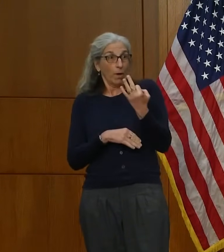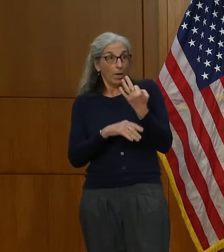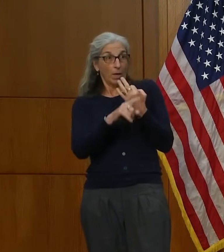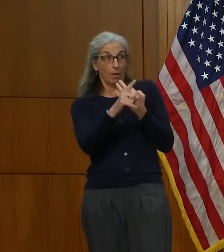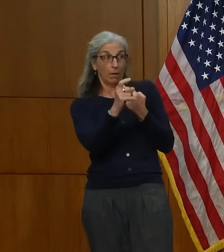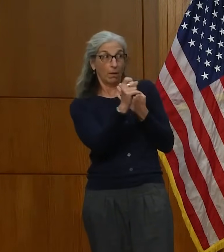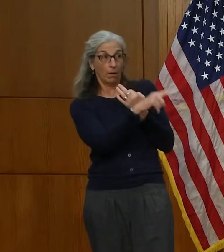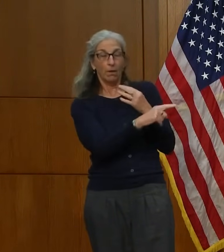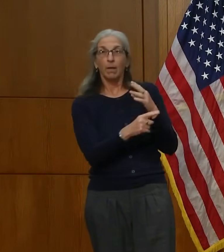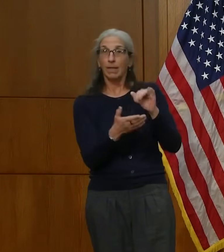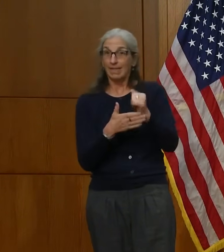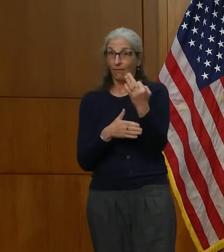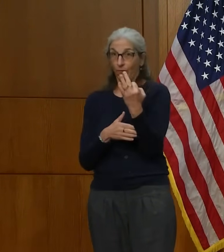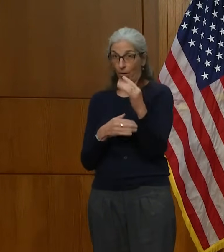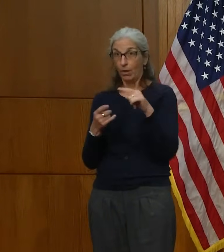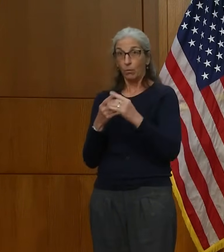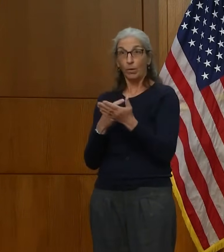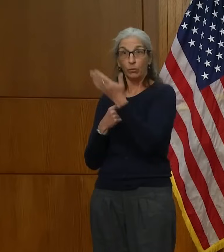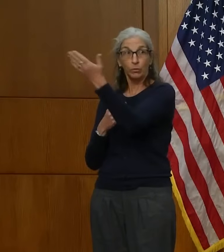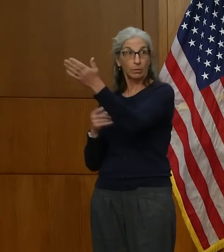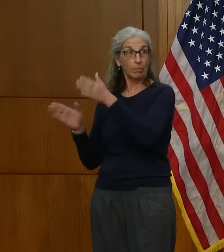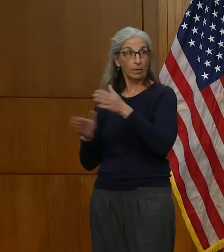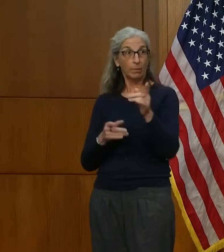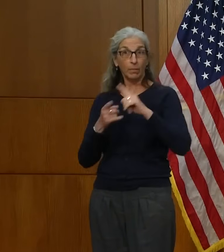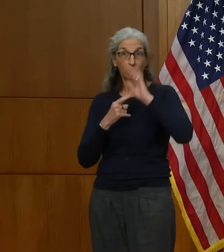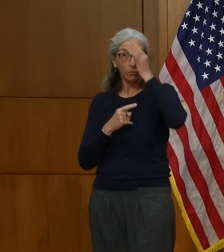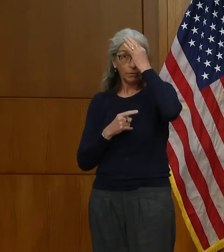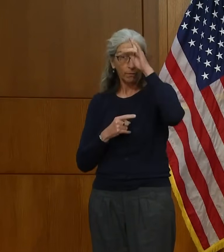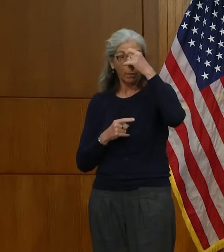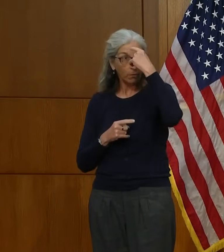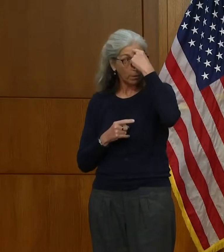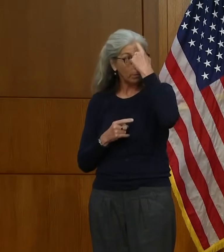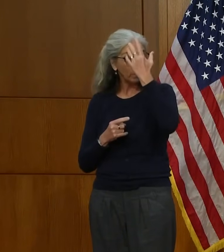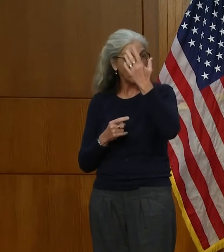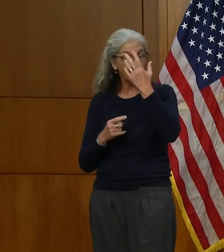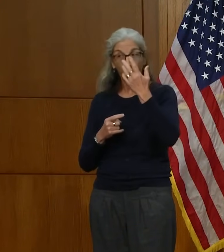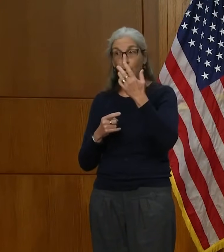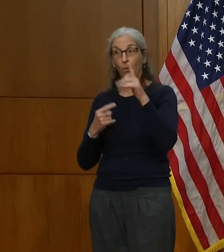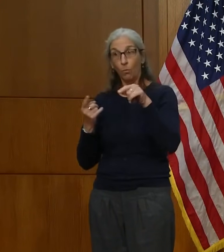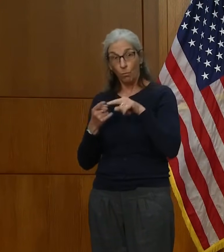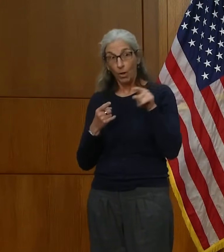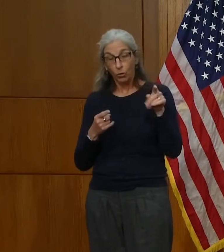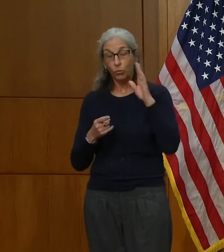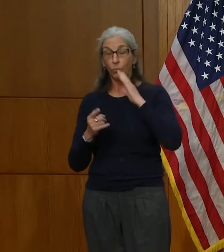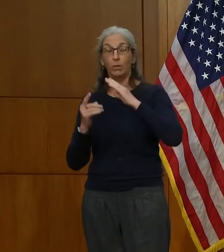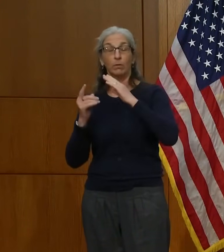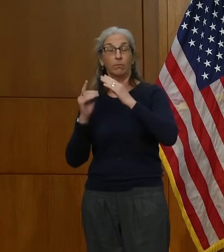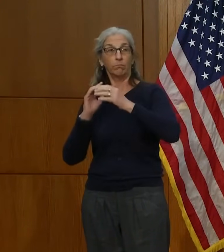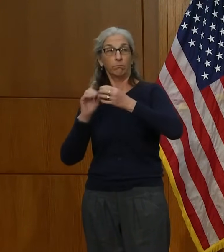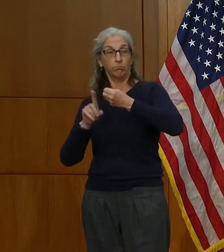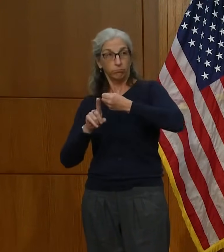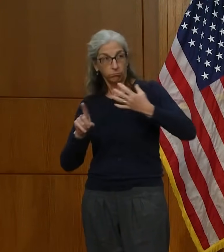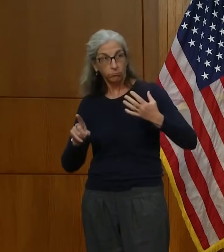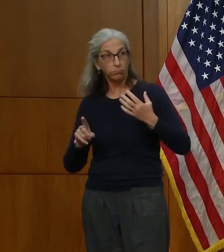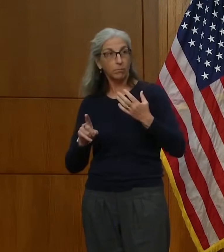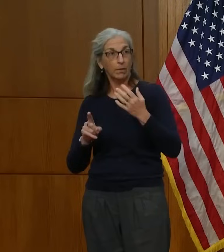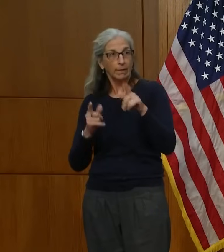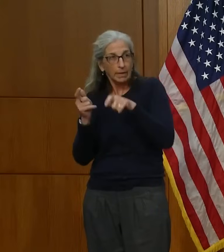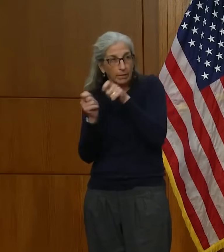DECISION BY THE END OF THE WEEK. I SAID, WHEN YOU SUBMIT THAT PLAN TO THE FEDERAL